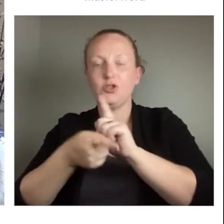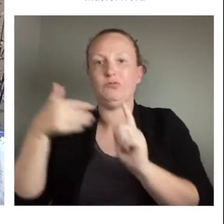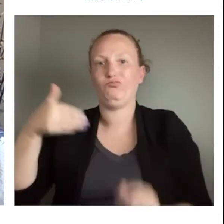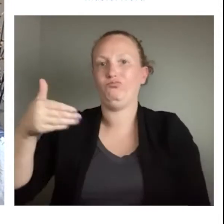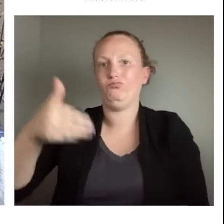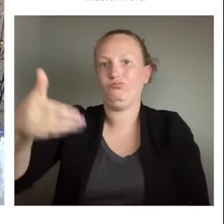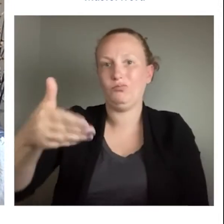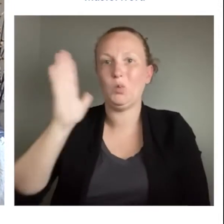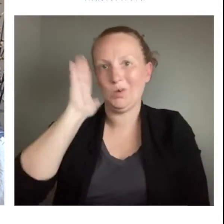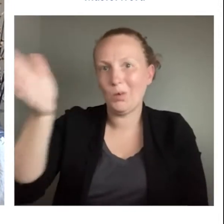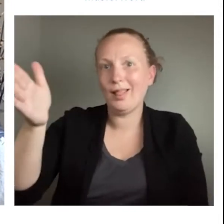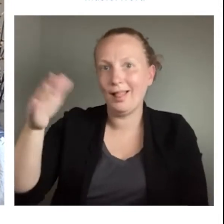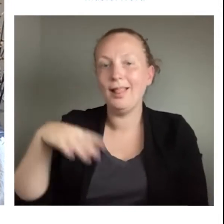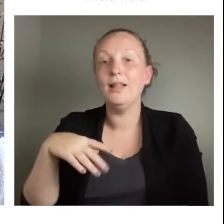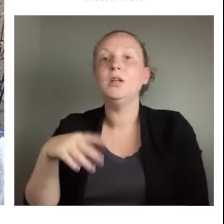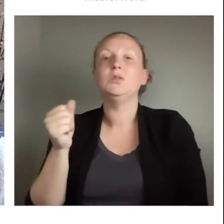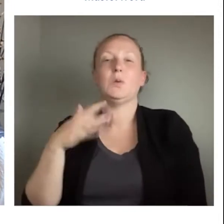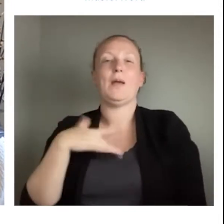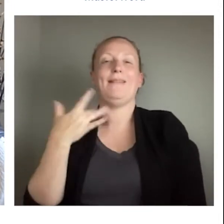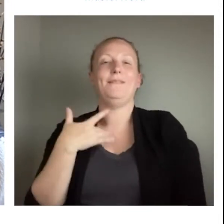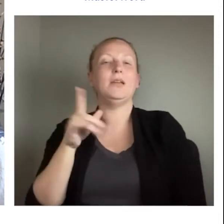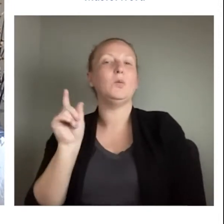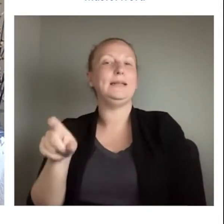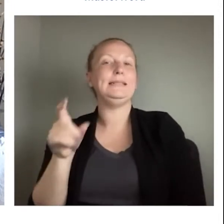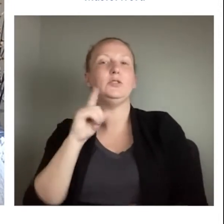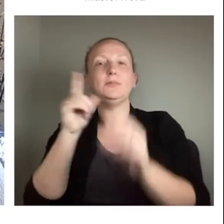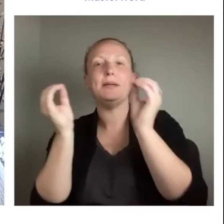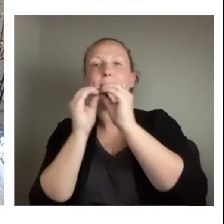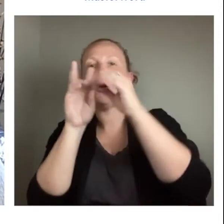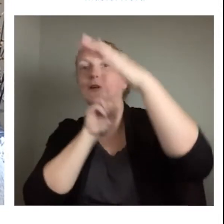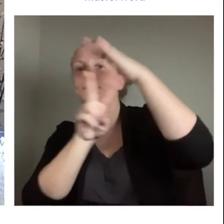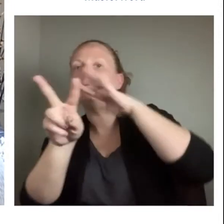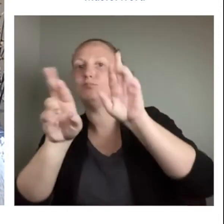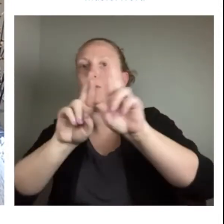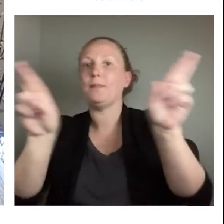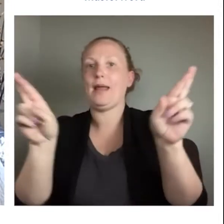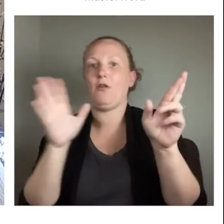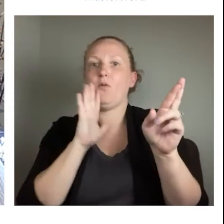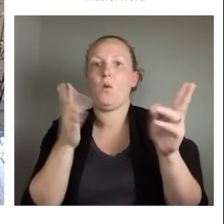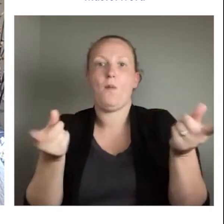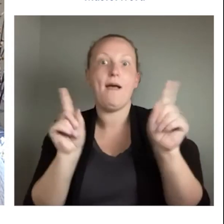need to be more prepare for what's coming and we need to educate our leaders and